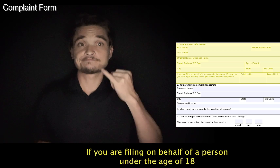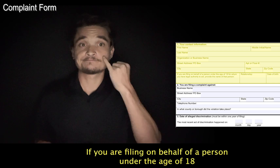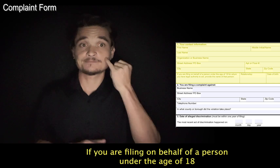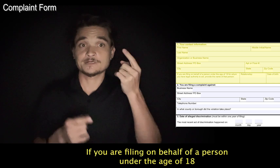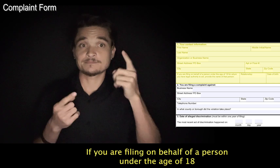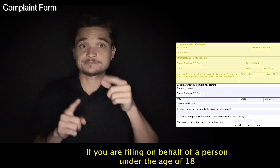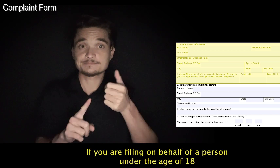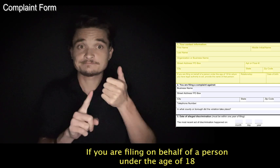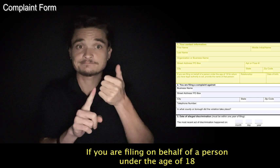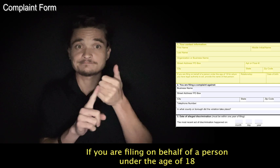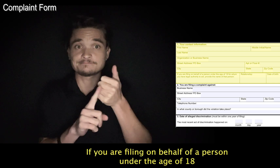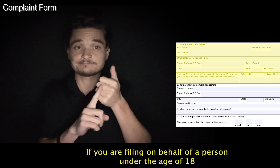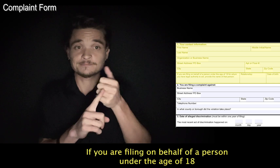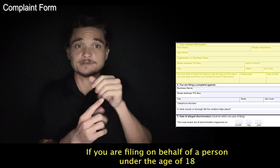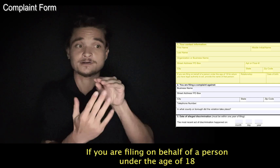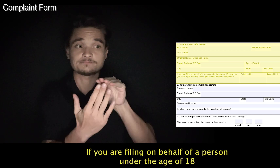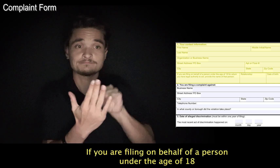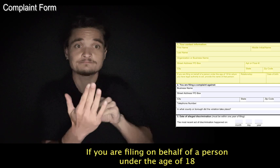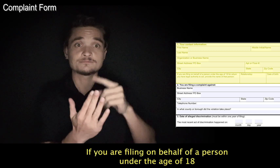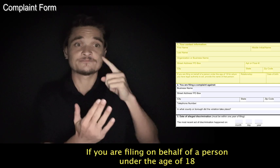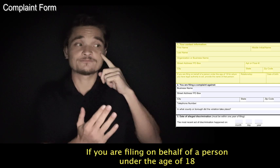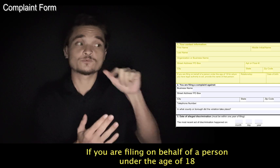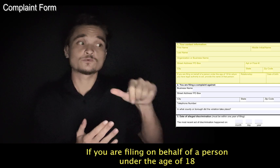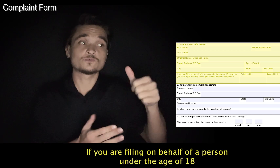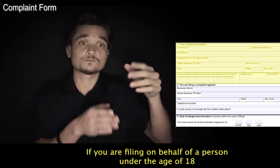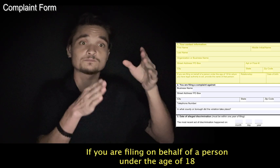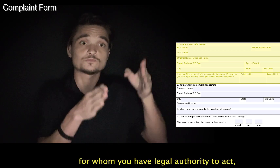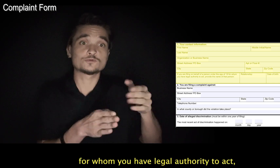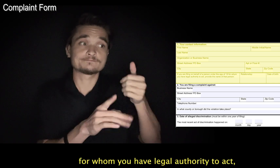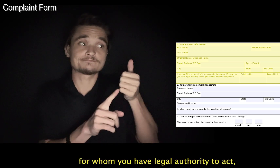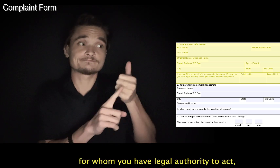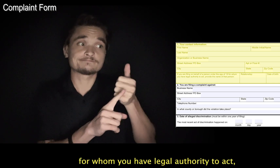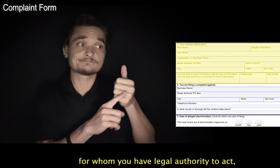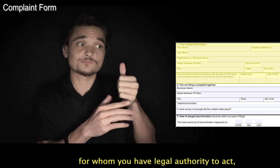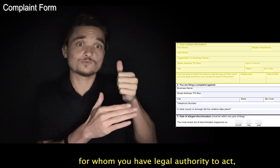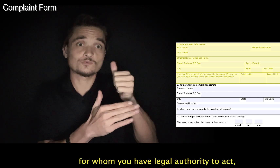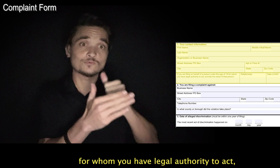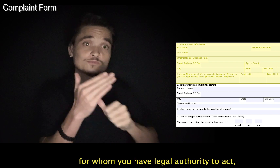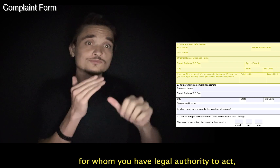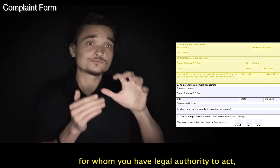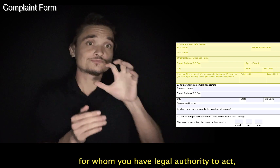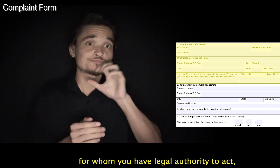If you are filing on behalf of a person under the age of 18 for whom you have legal authority to act,